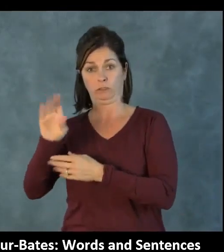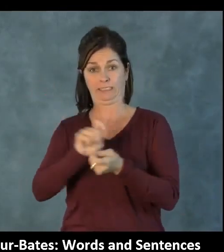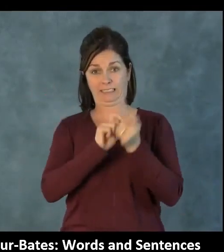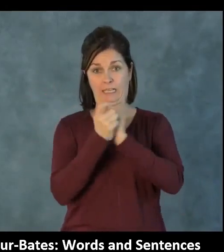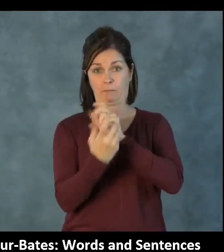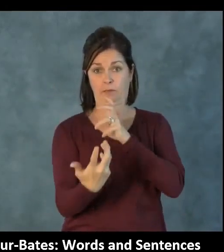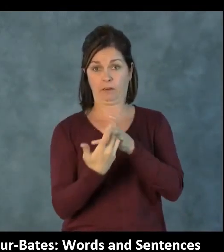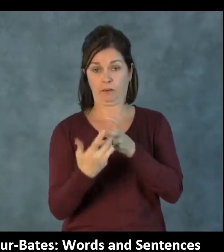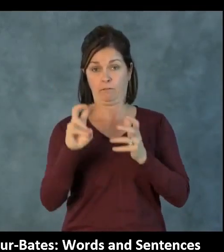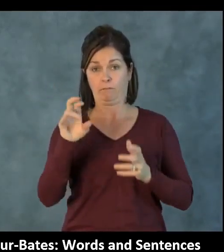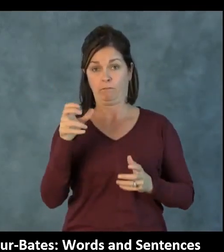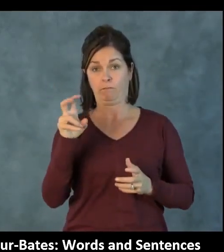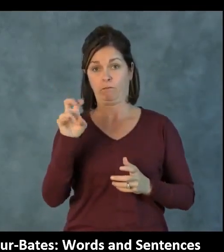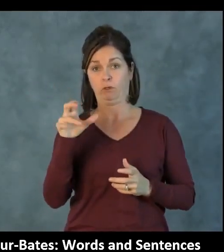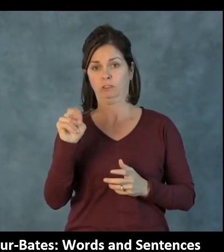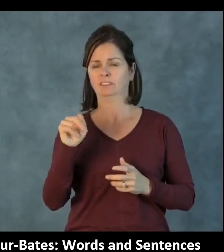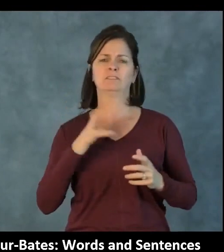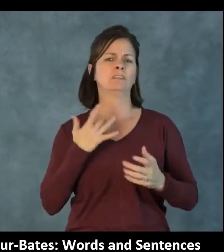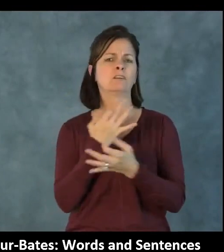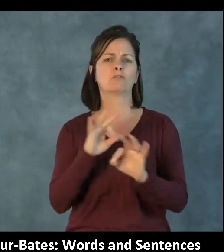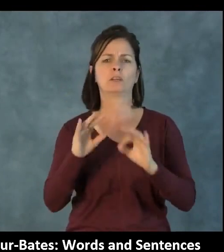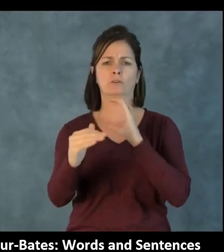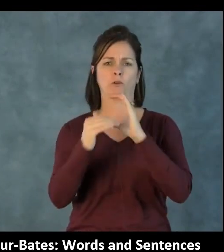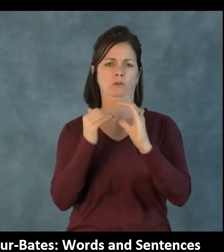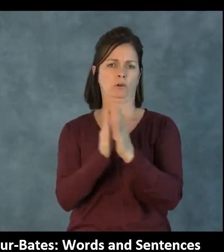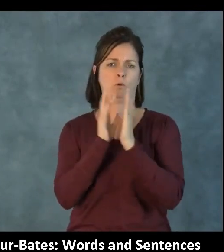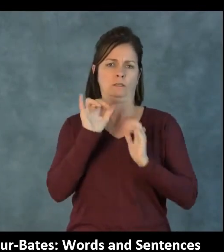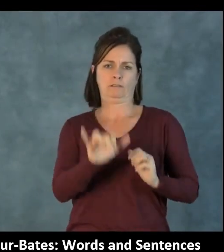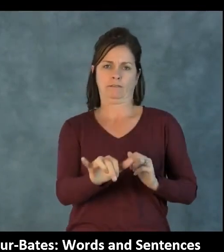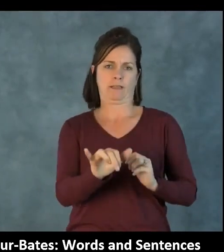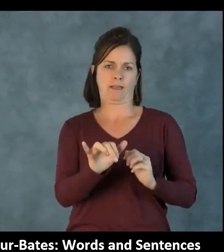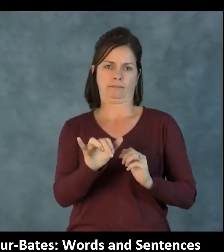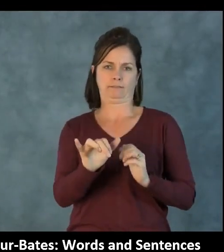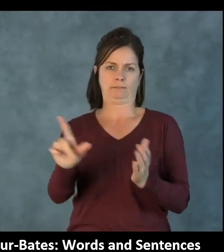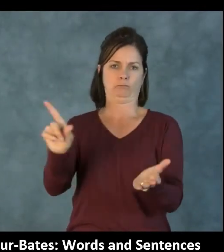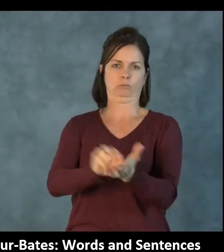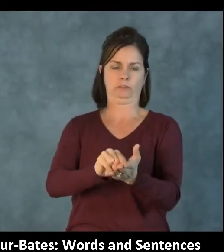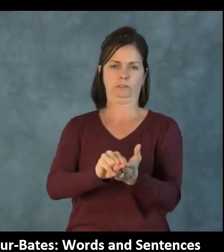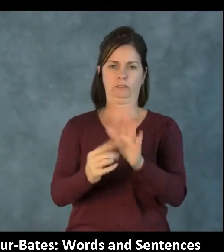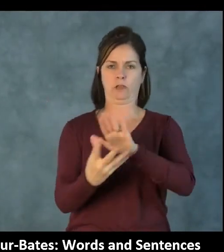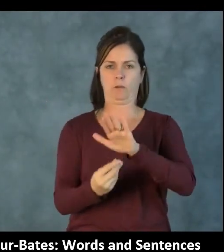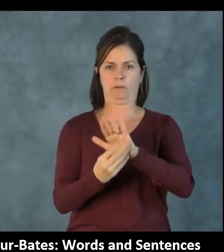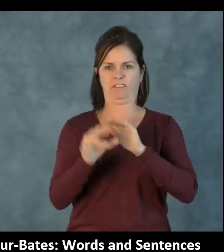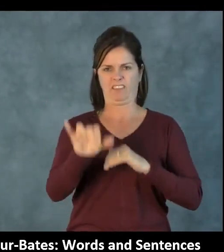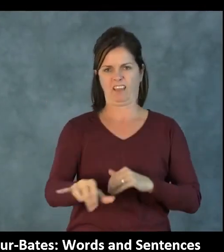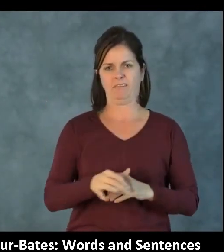you can feel free to send me an email request.